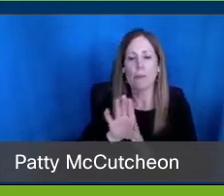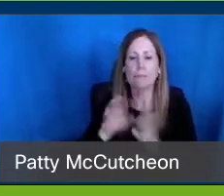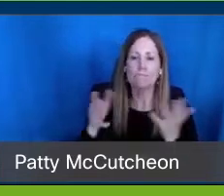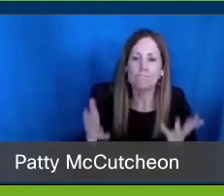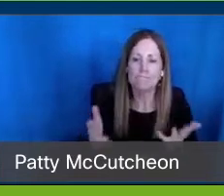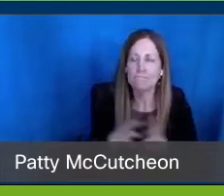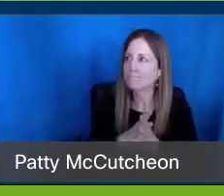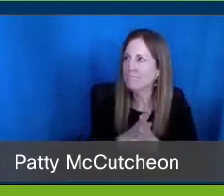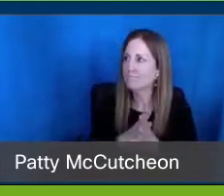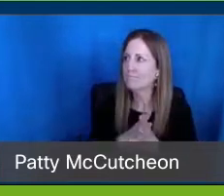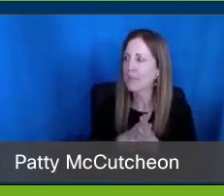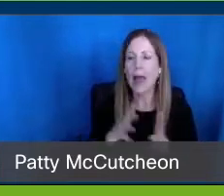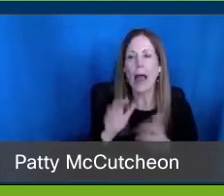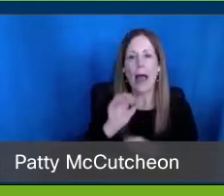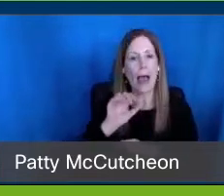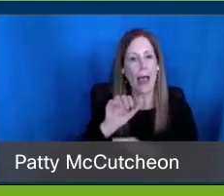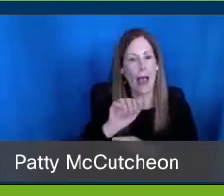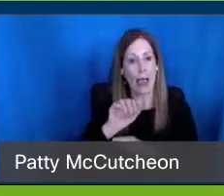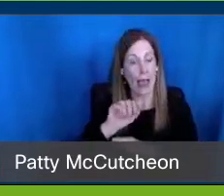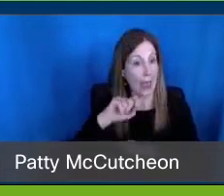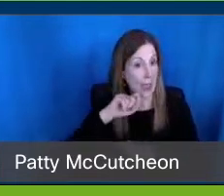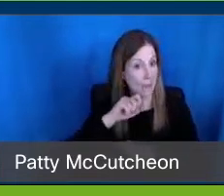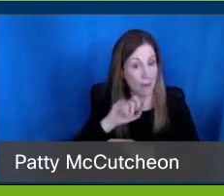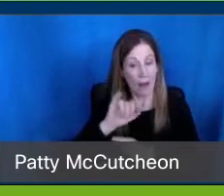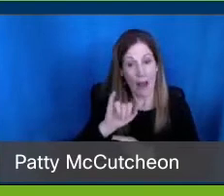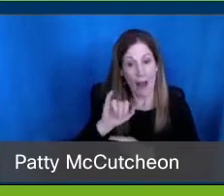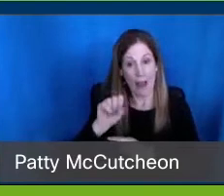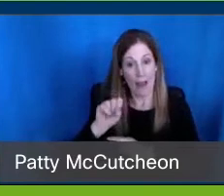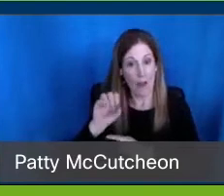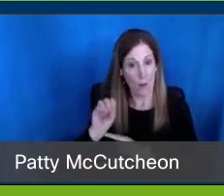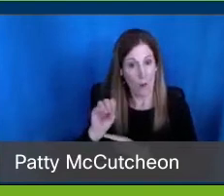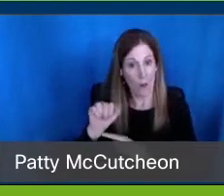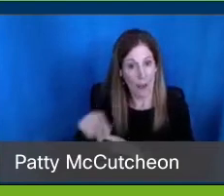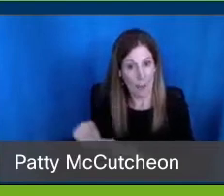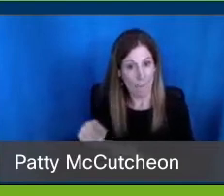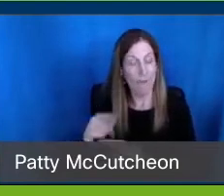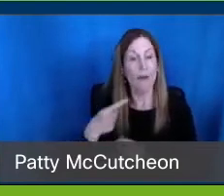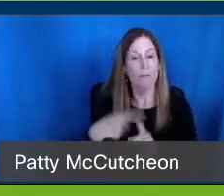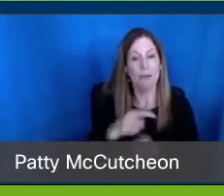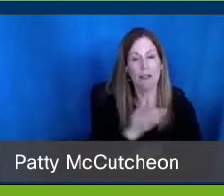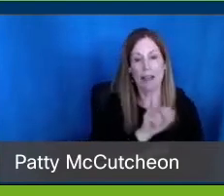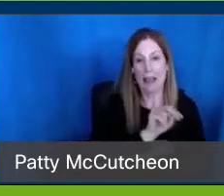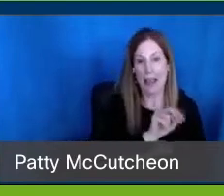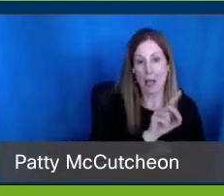An Apple iOS app and an Android app at the same time, more or less. You know,